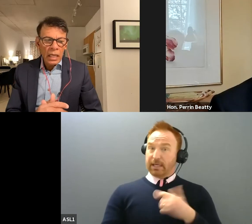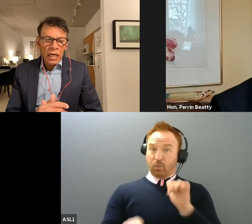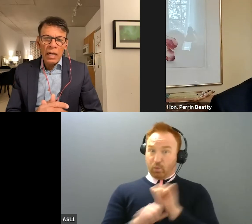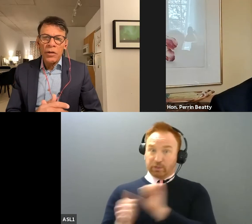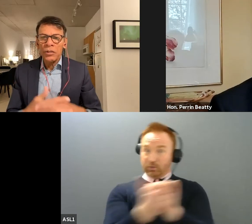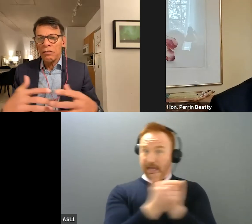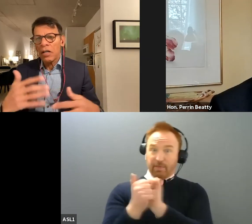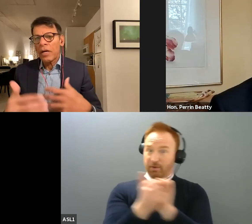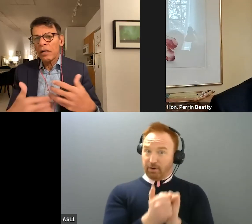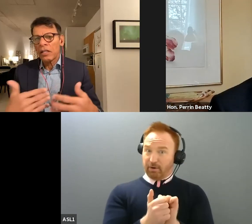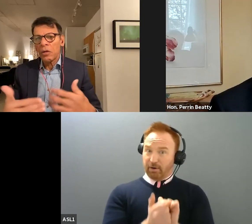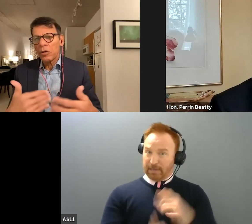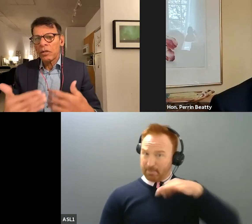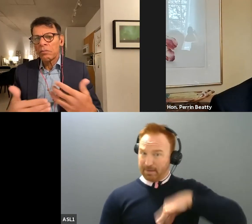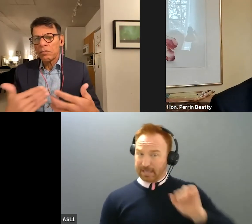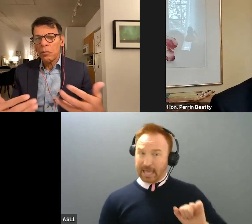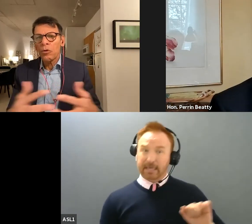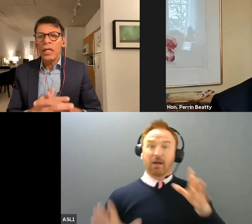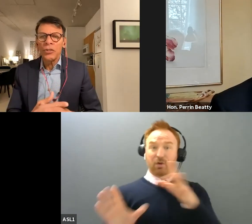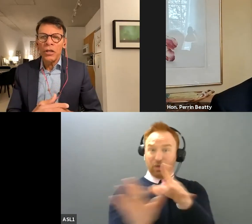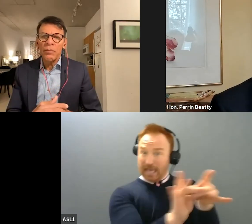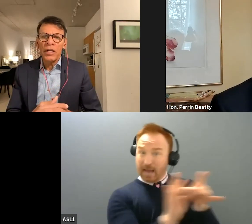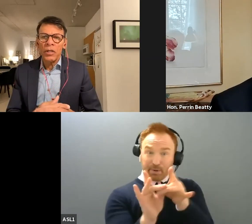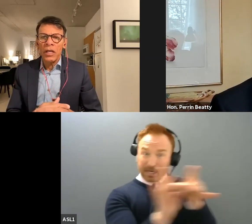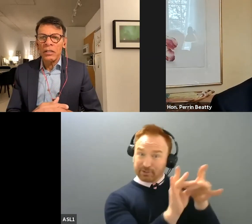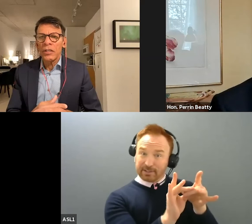collaboration is far better than when we're opposing each other, because what it does lead